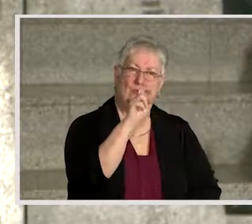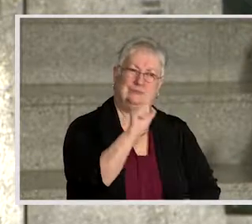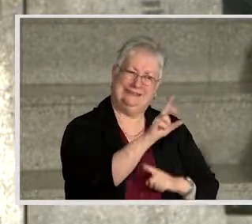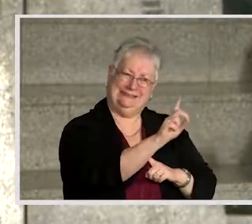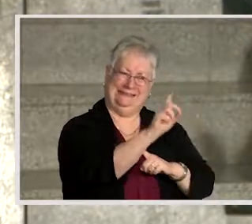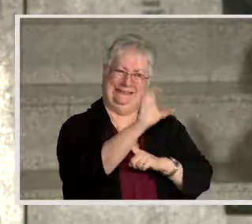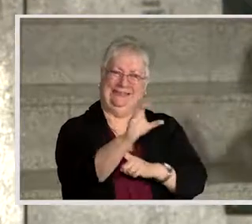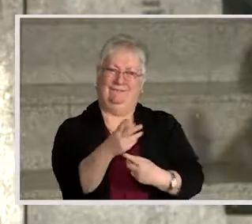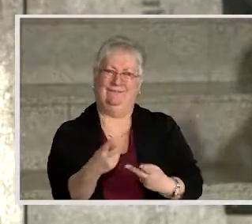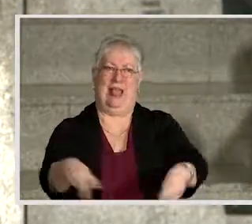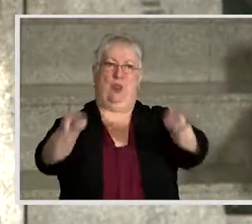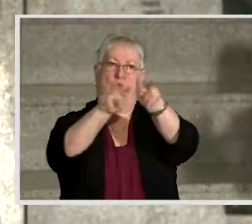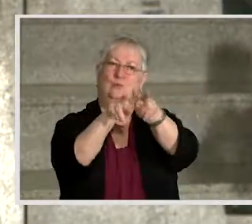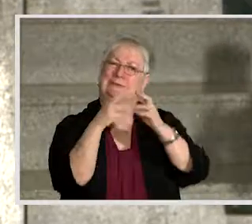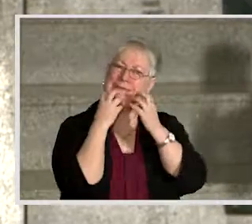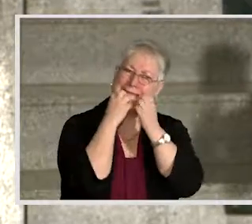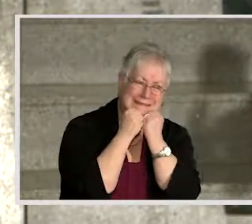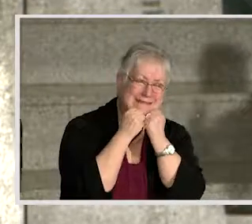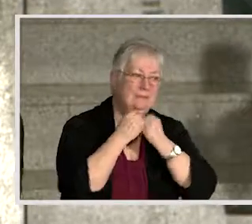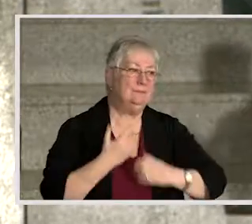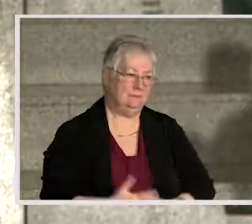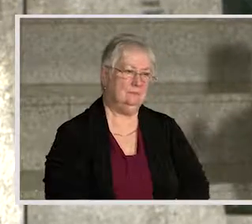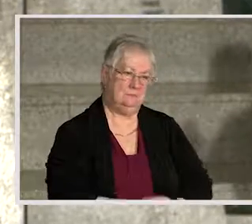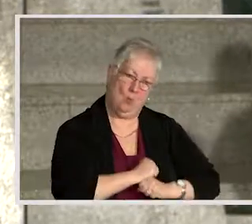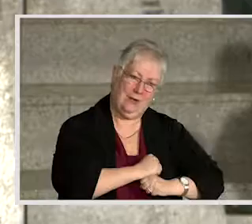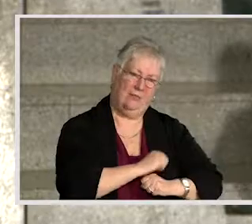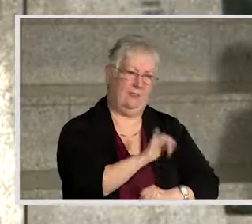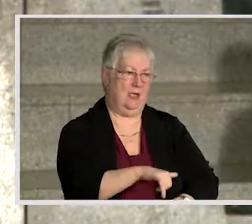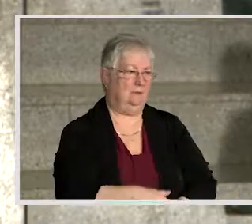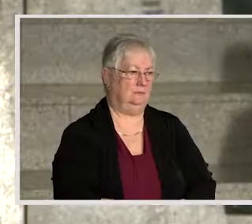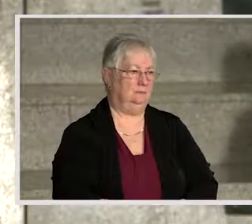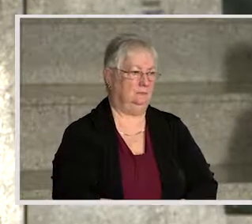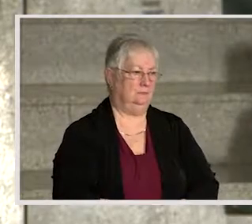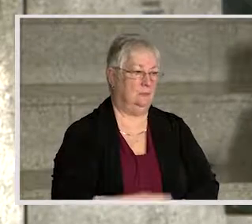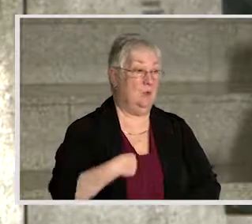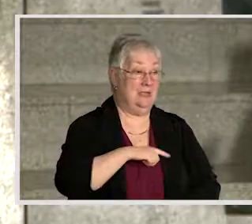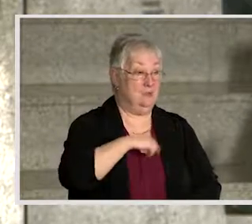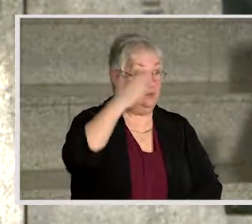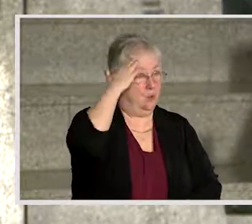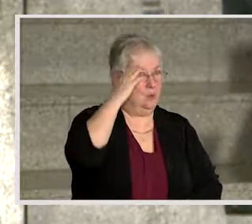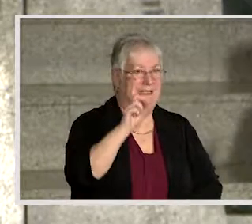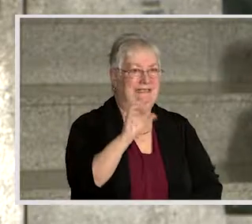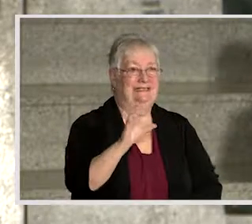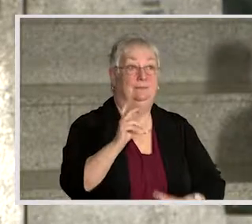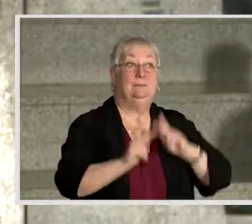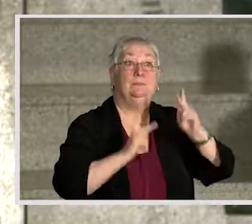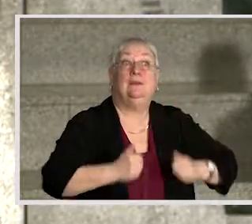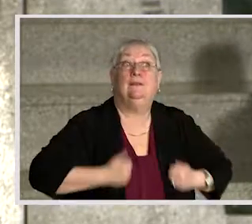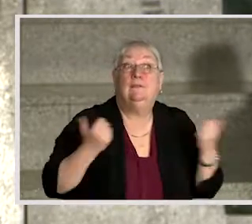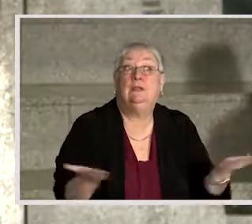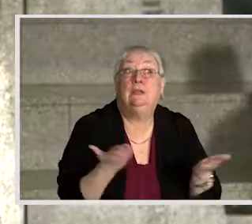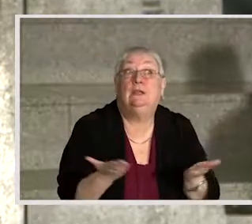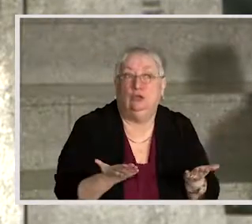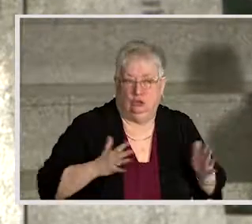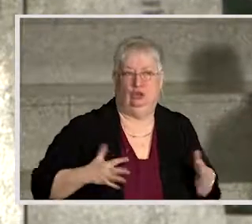ANXIETIES THAT WE FEEL AS AMERICANS AND CERTAINLY AS WASHINGTONIANS BECAUSE WE DON'T KNOW THE INVESTMENT THAT THE